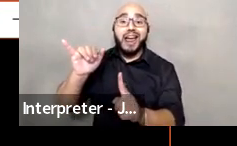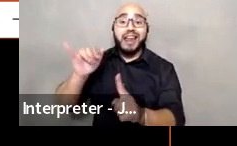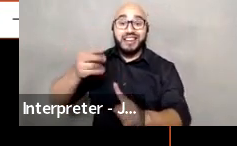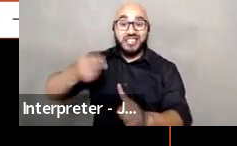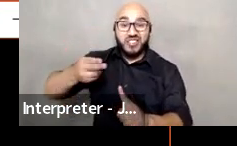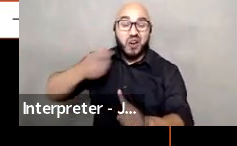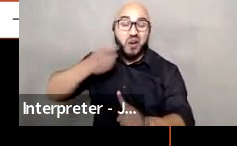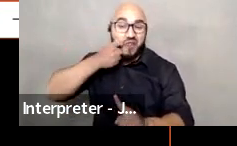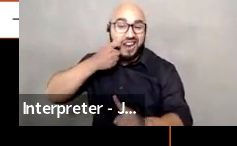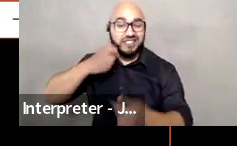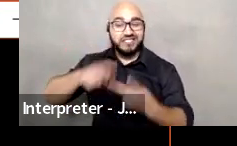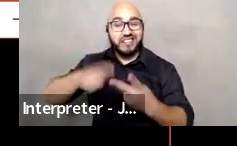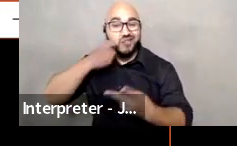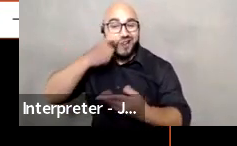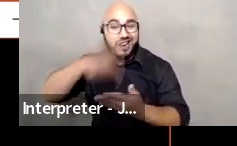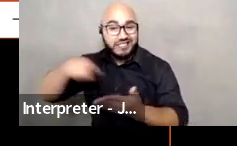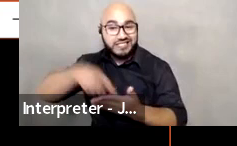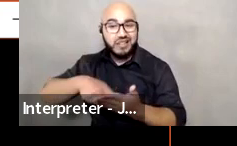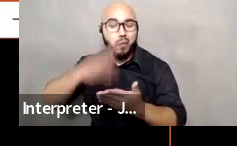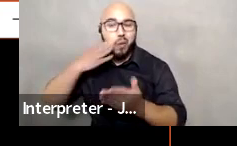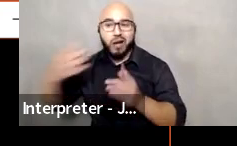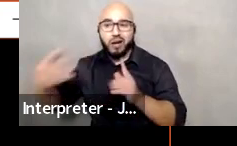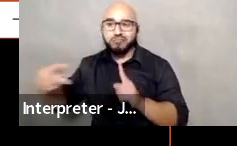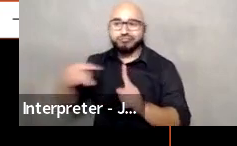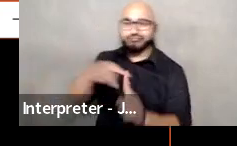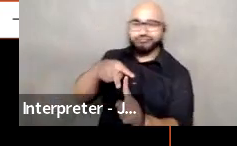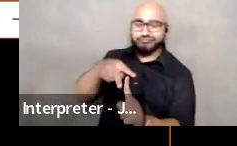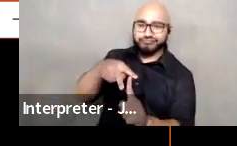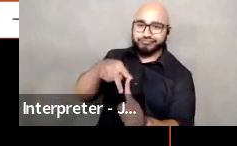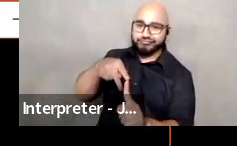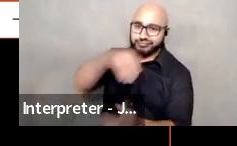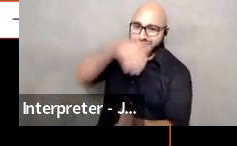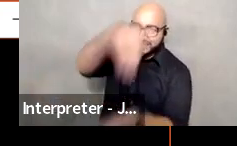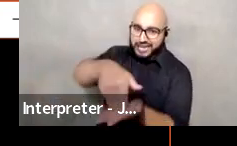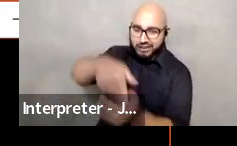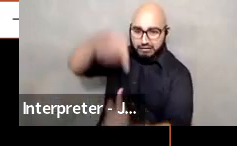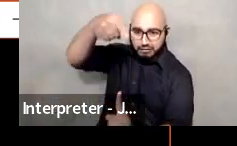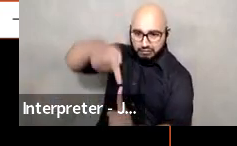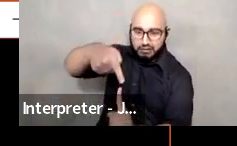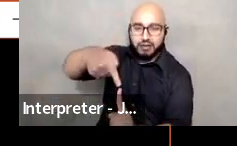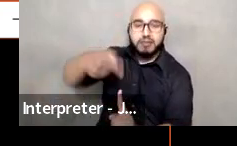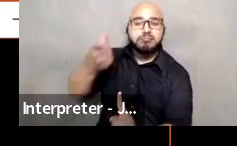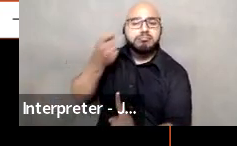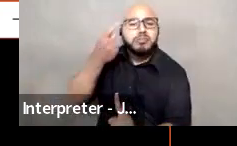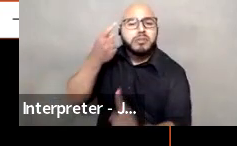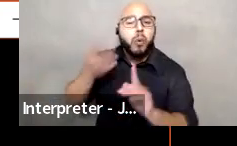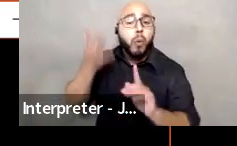Show how race is not just a sin, I.